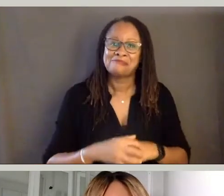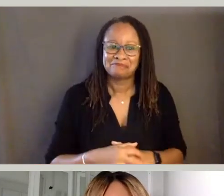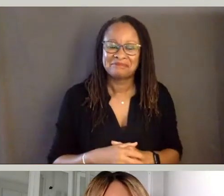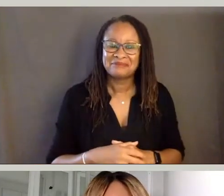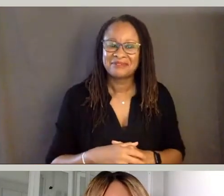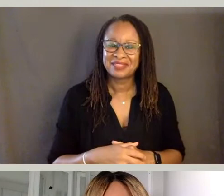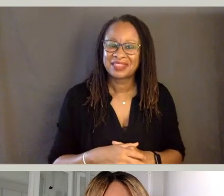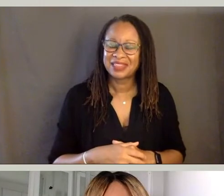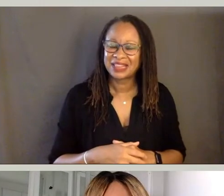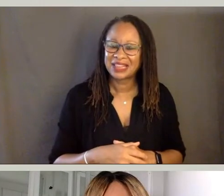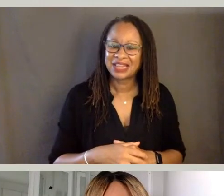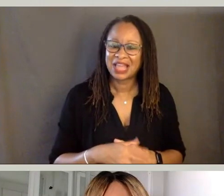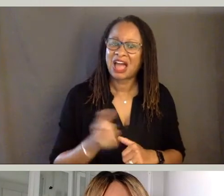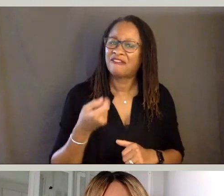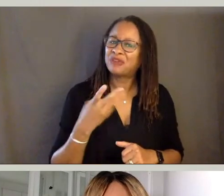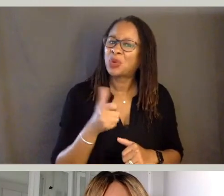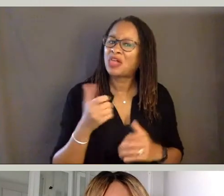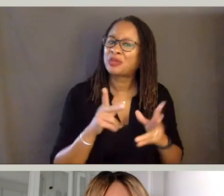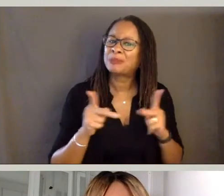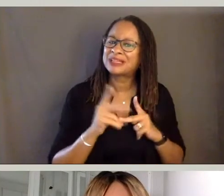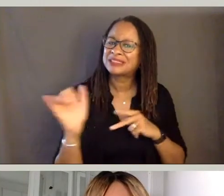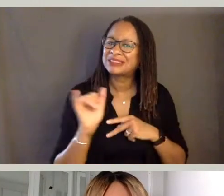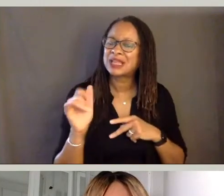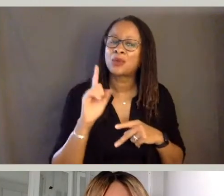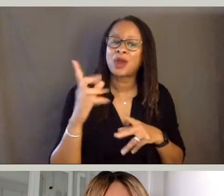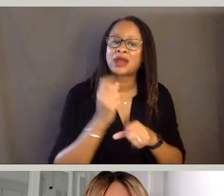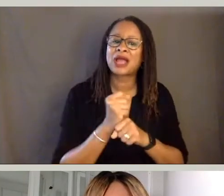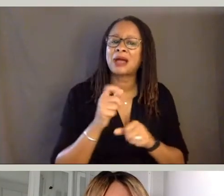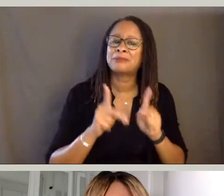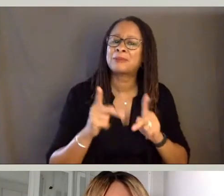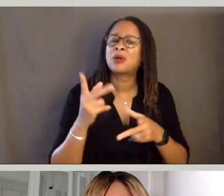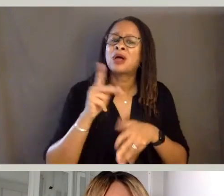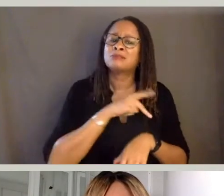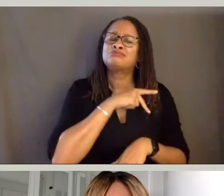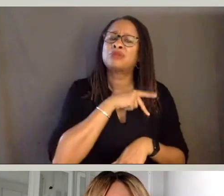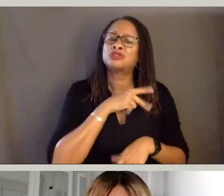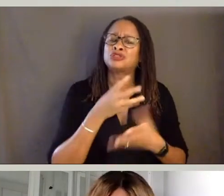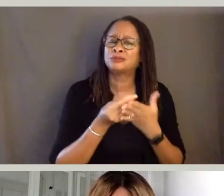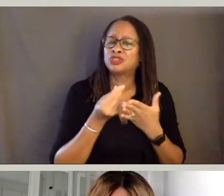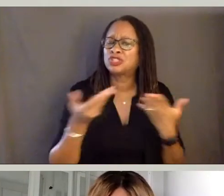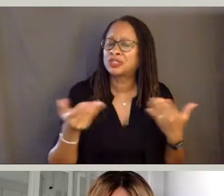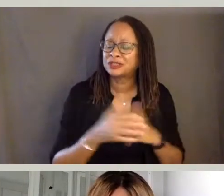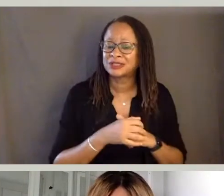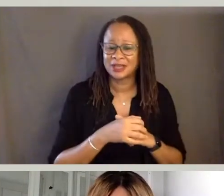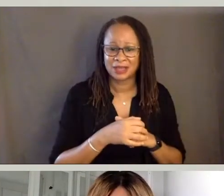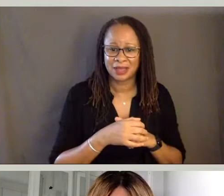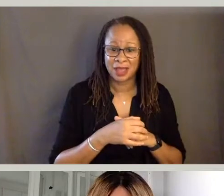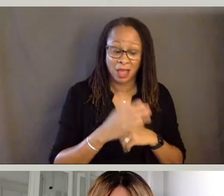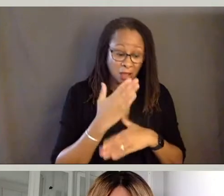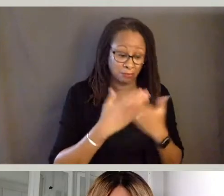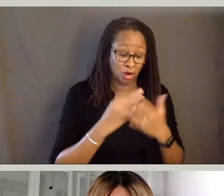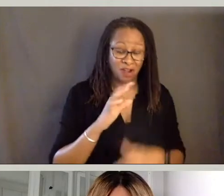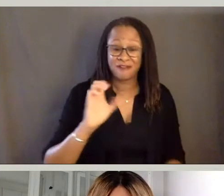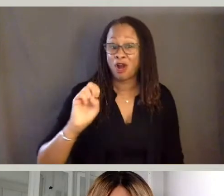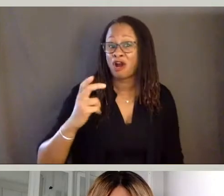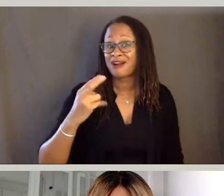And there were a few other places like that where I got people's personal materials. Part of the archival researcher I did